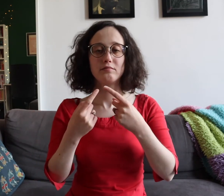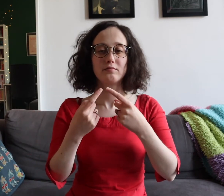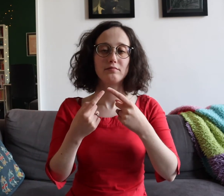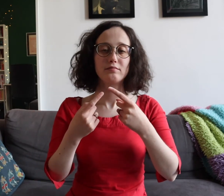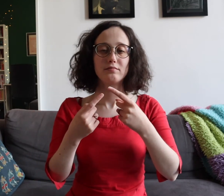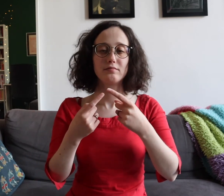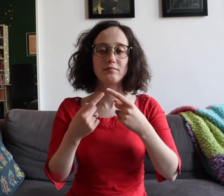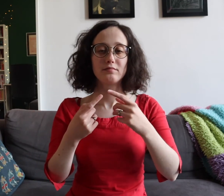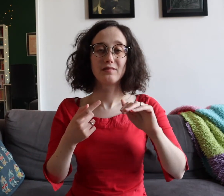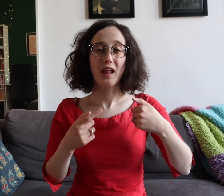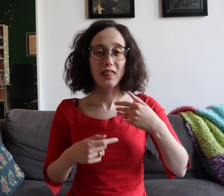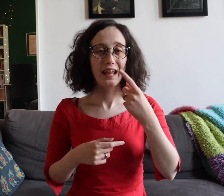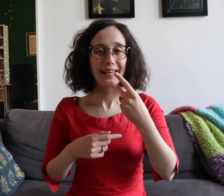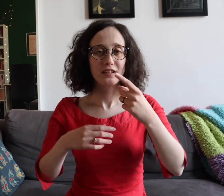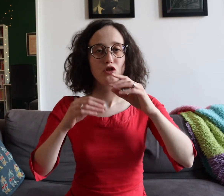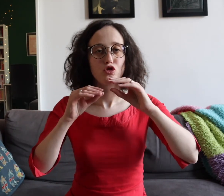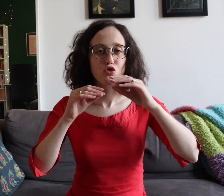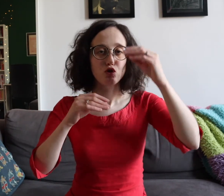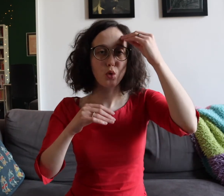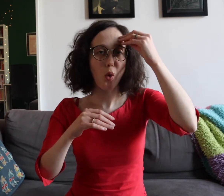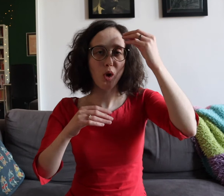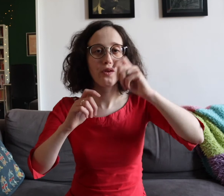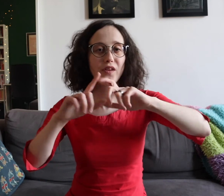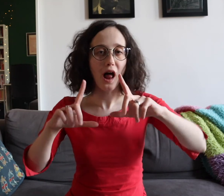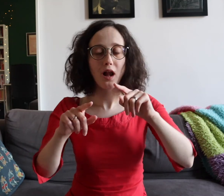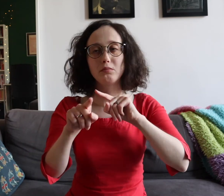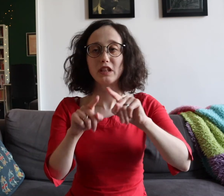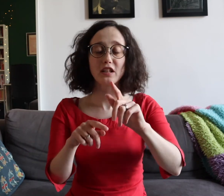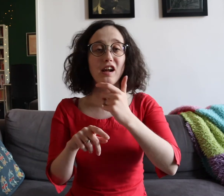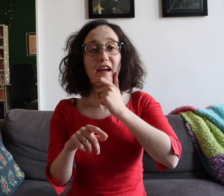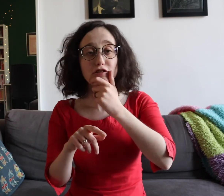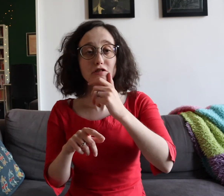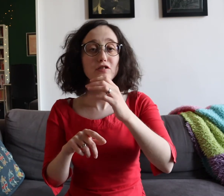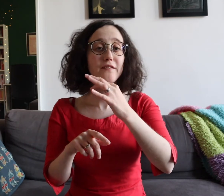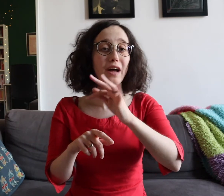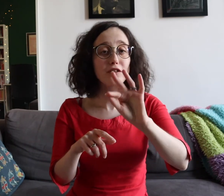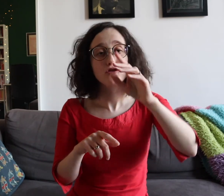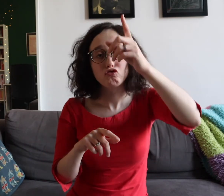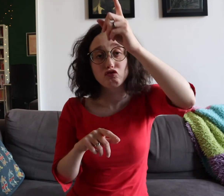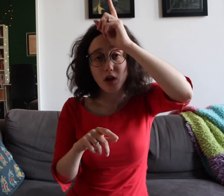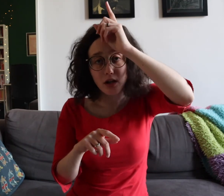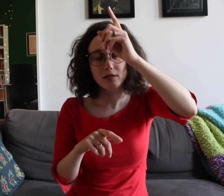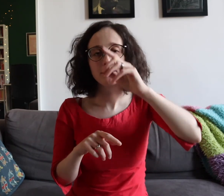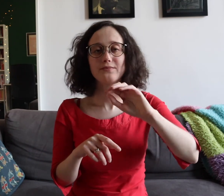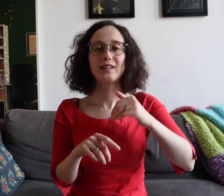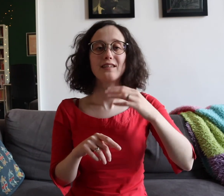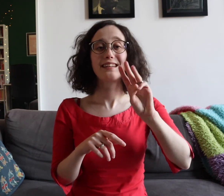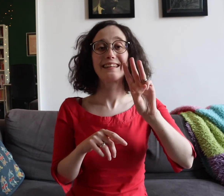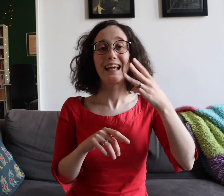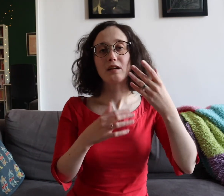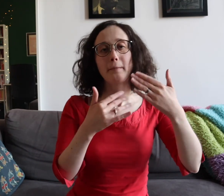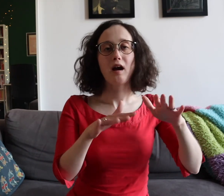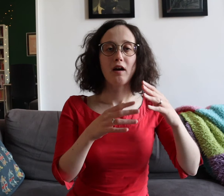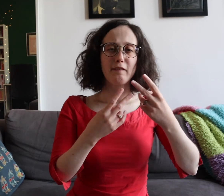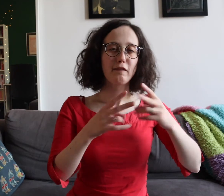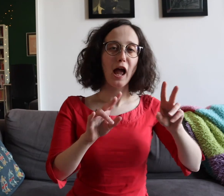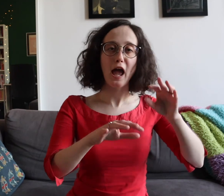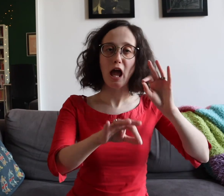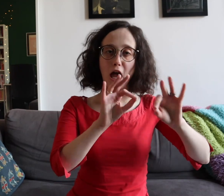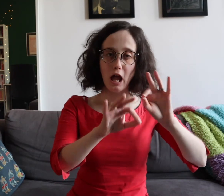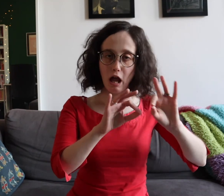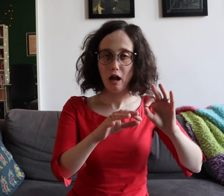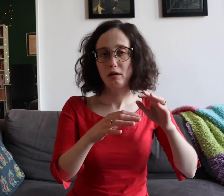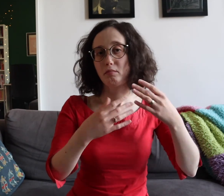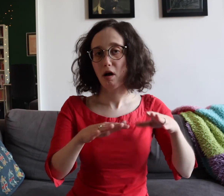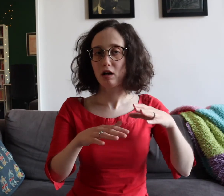then a school language, so English, French or German, and then a third one you can freely choose.